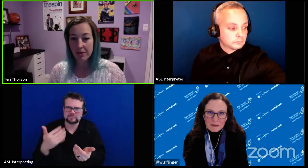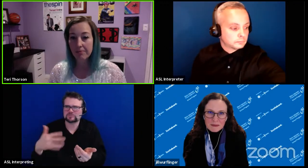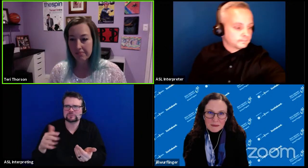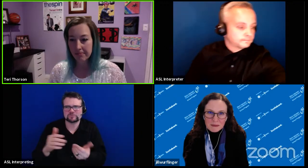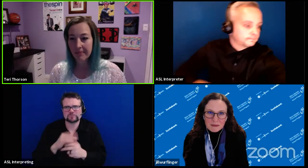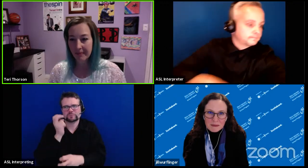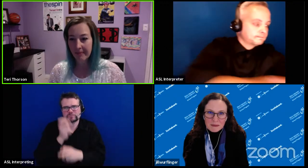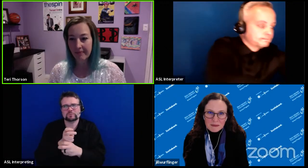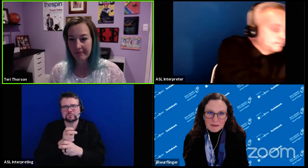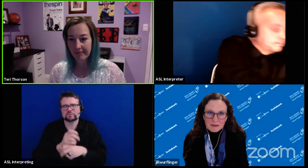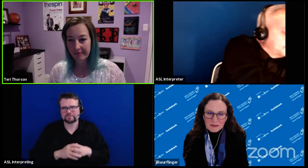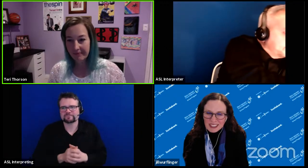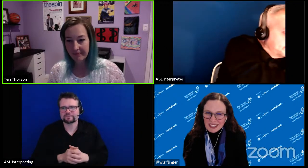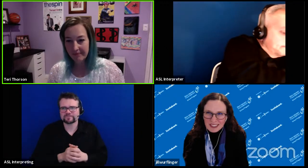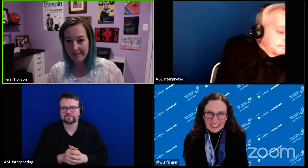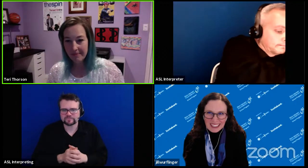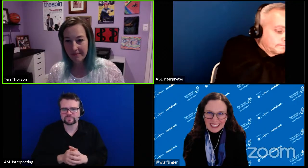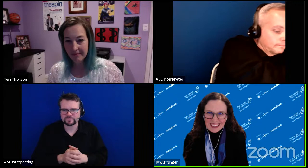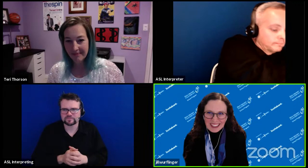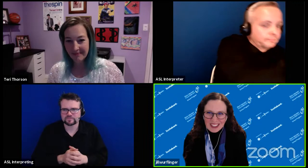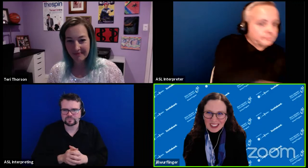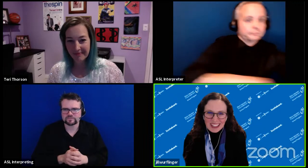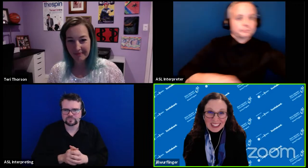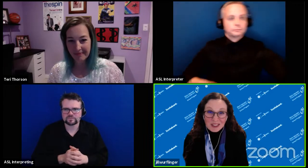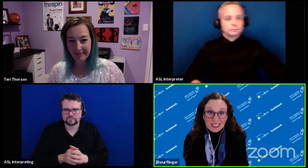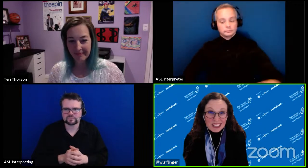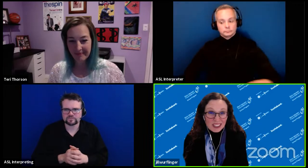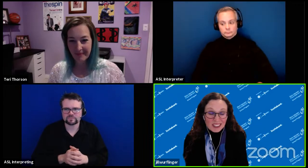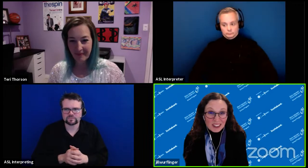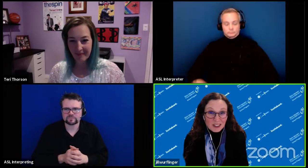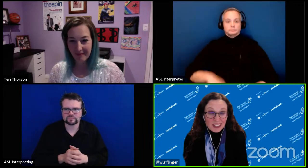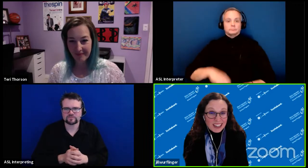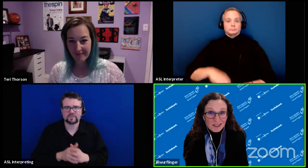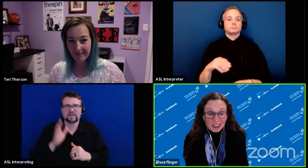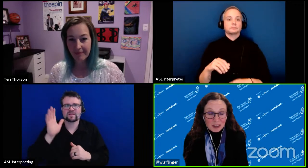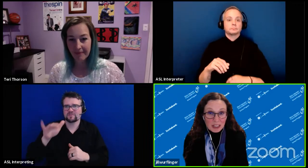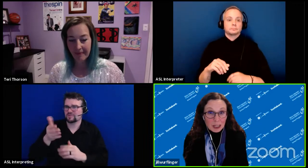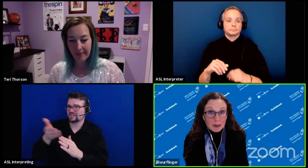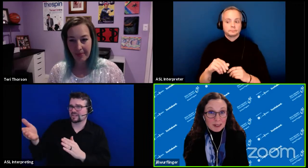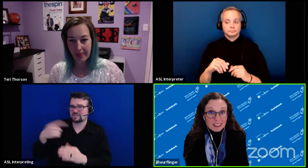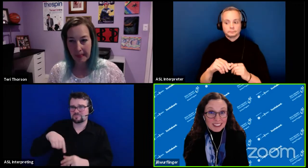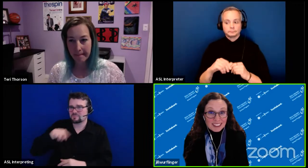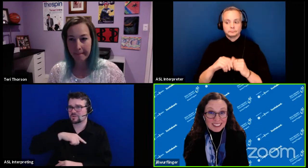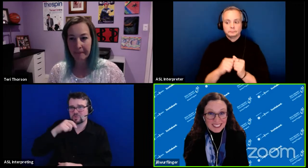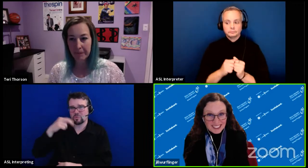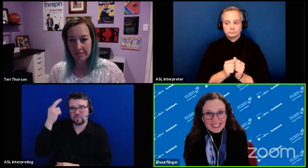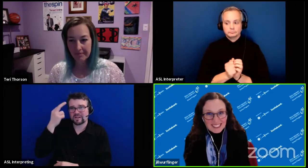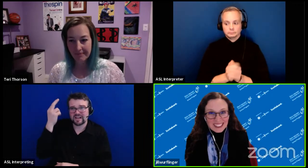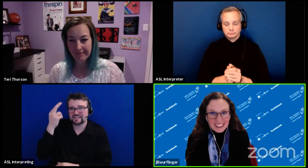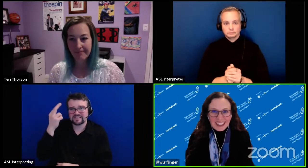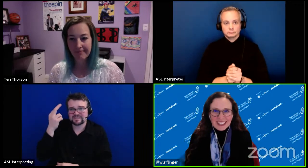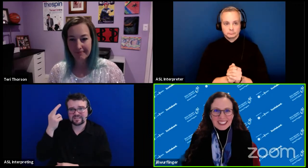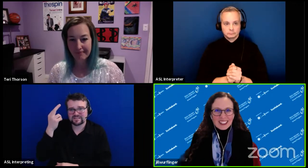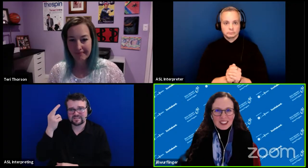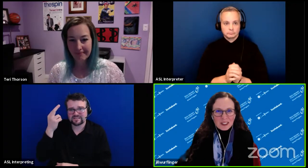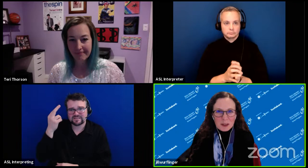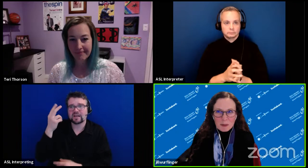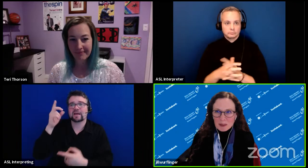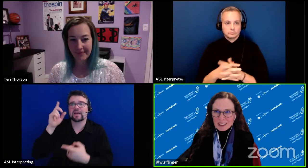DEFINITELY. THESE ARE THINGS WE, AGAIN, DON'T THINK ABOUT UNTIL YOU'RE IN THE MOMENT.